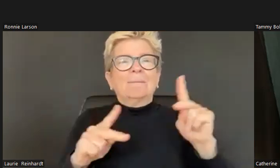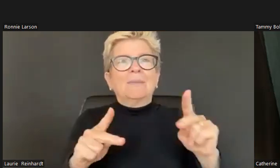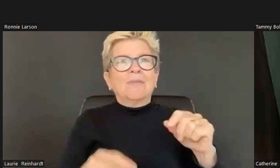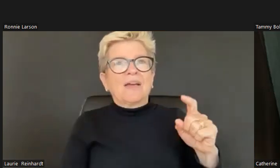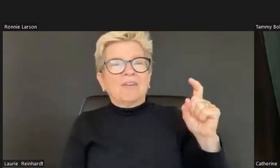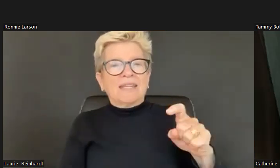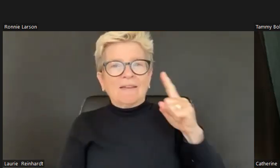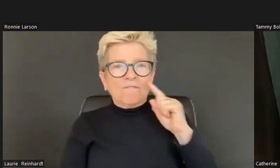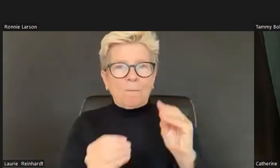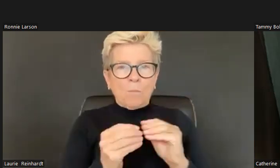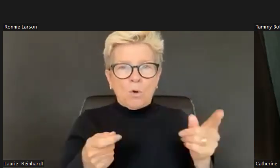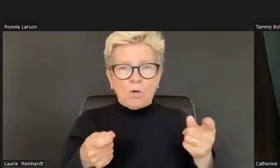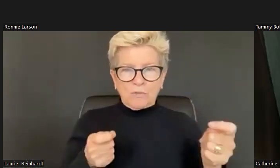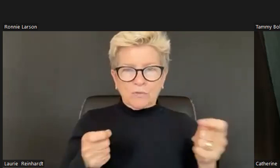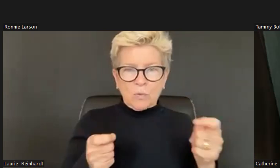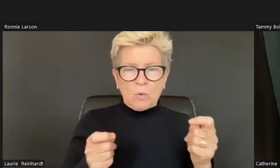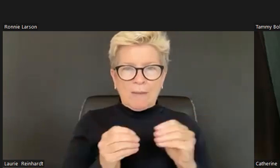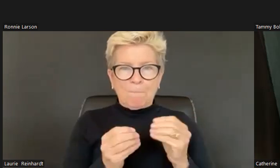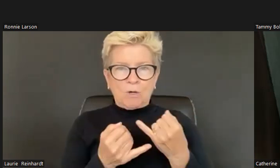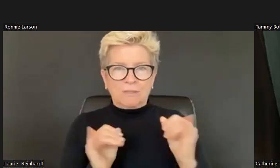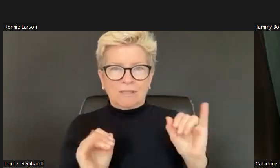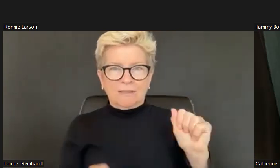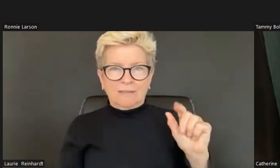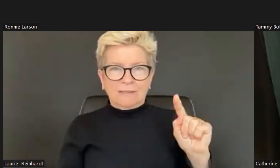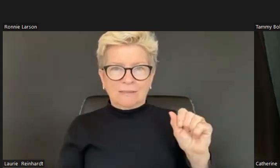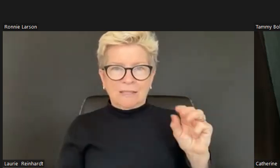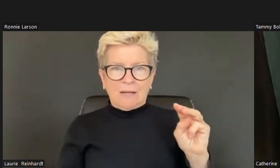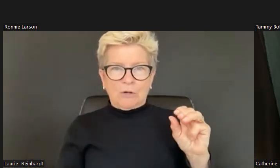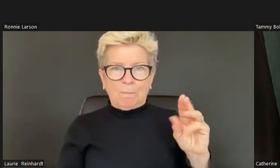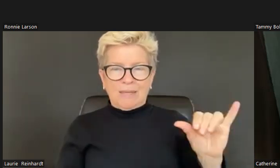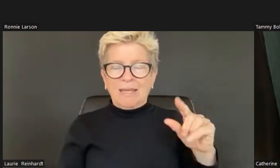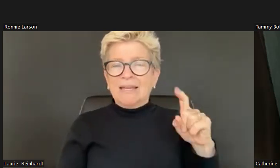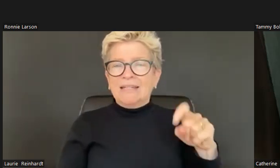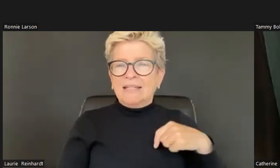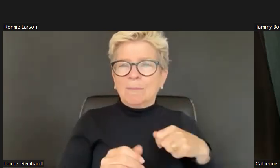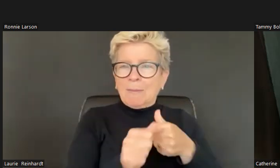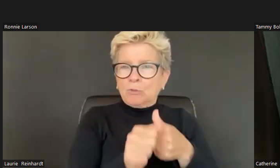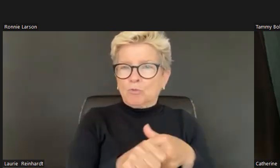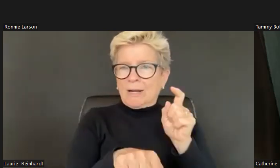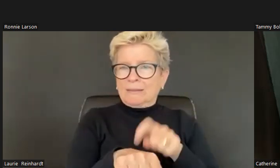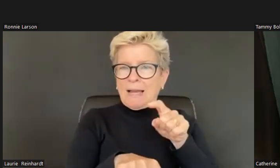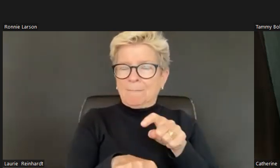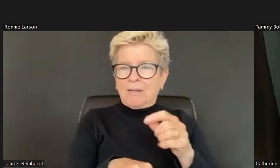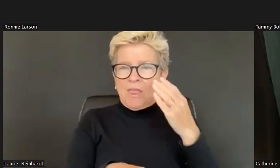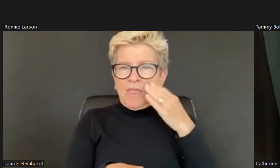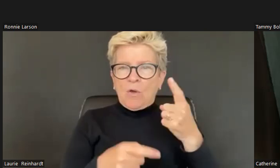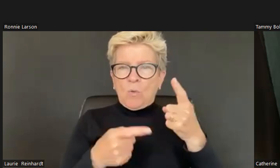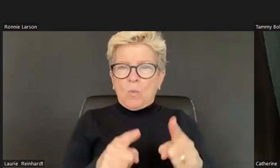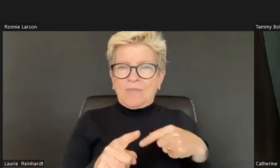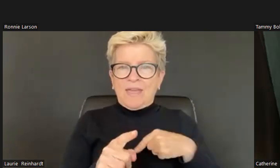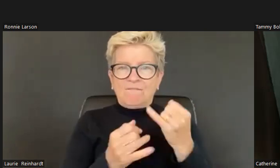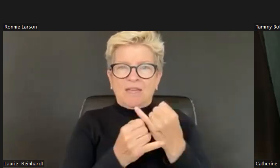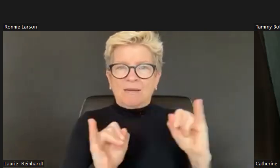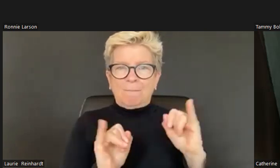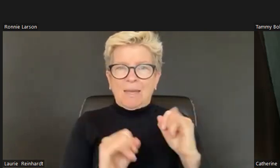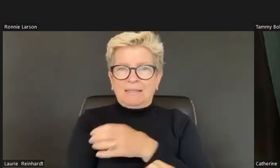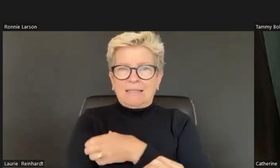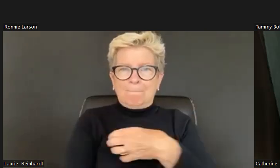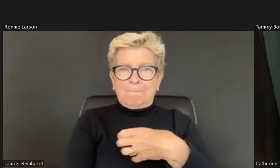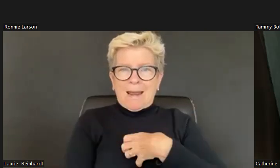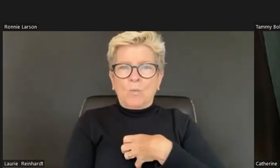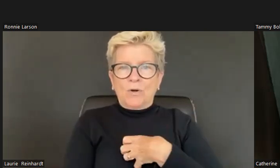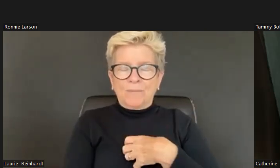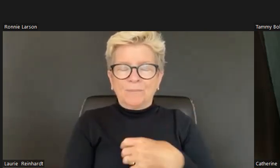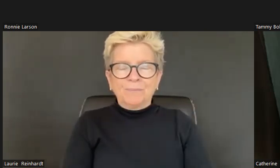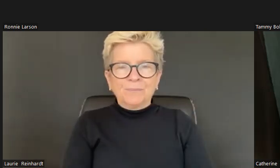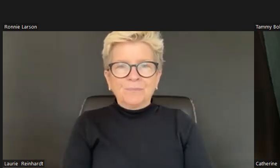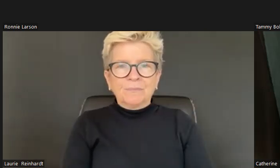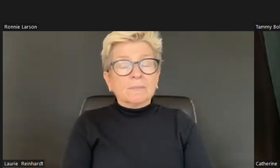What do they see? That connects to them their life. And engages curiosity and emotions. Do they see an agenda with clear time markers and a bio break in there?